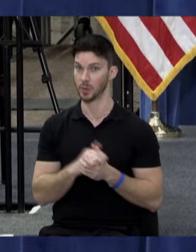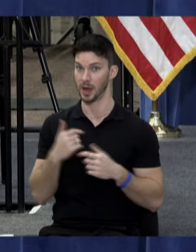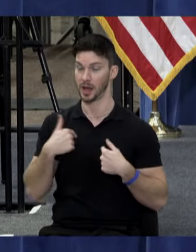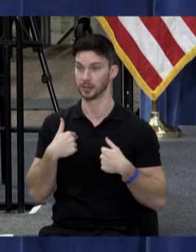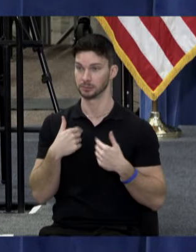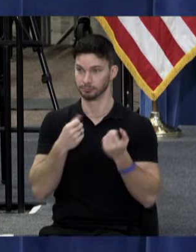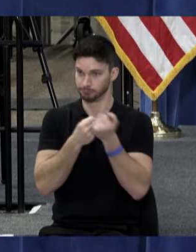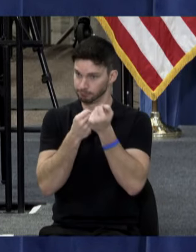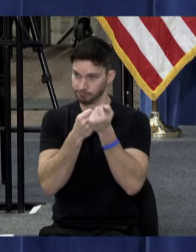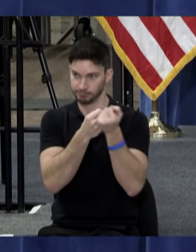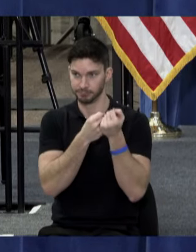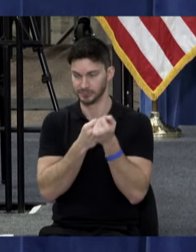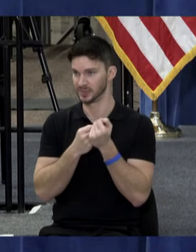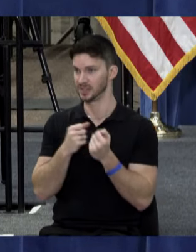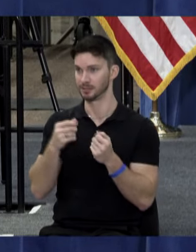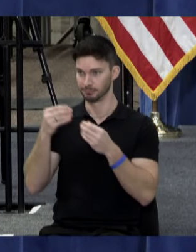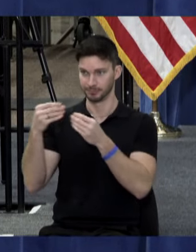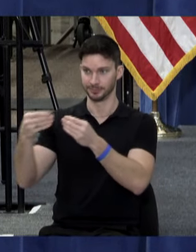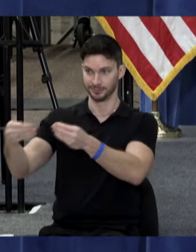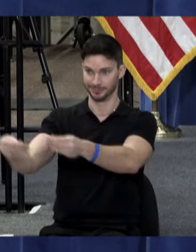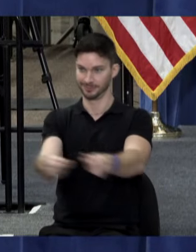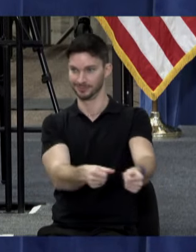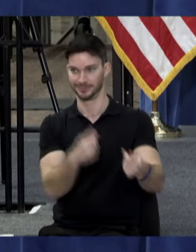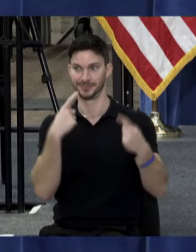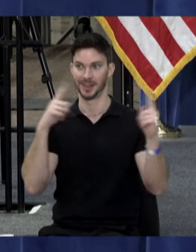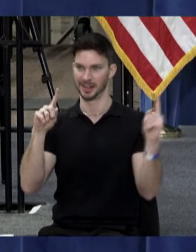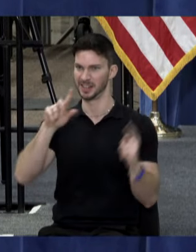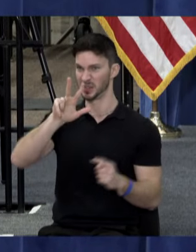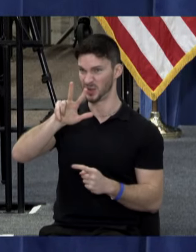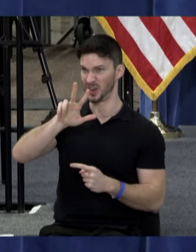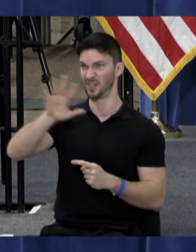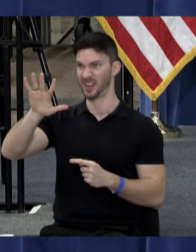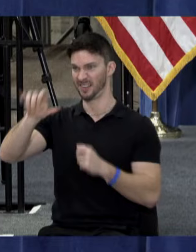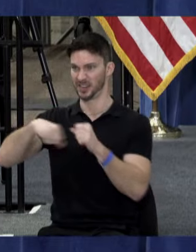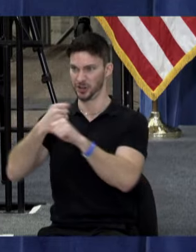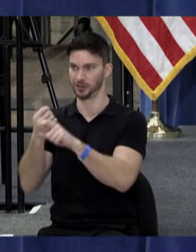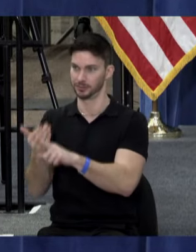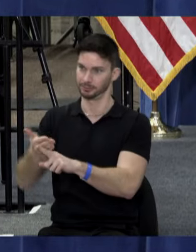three to five years back. So brought in a pretty good chunk of change there.